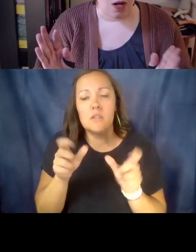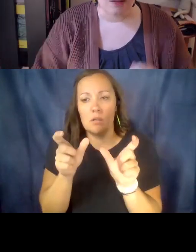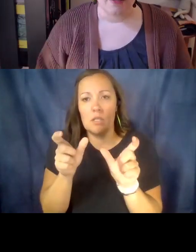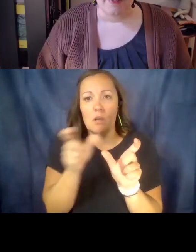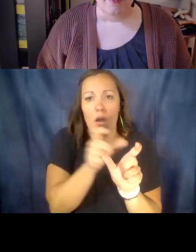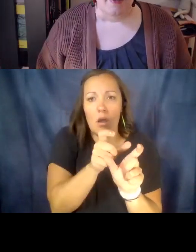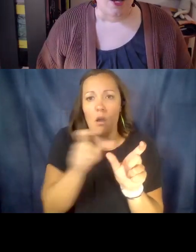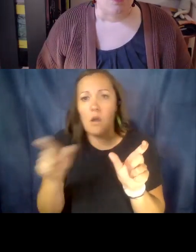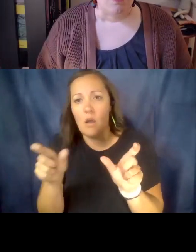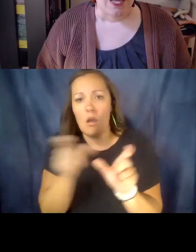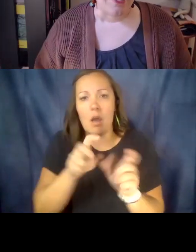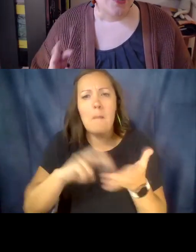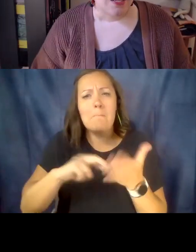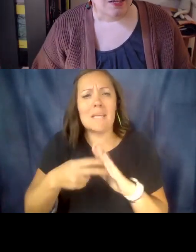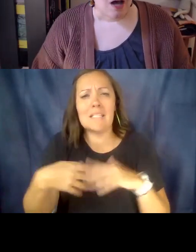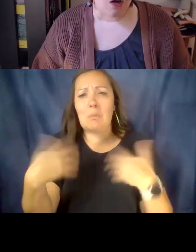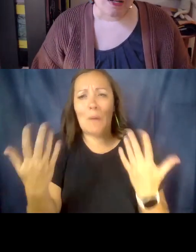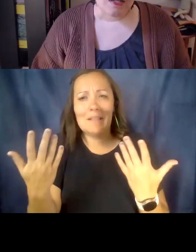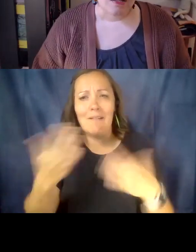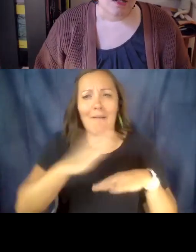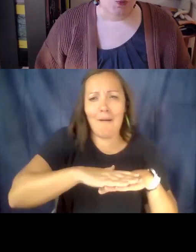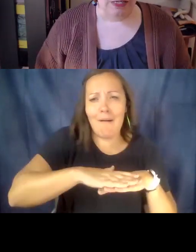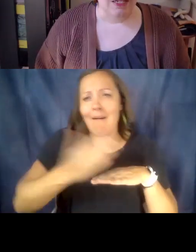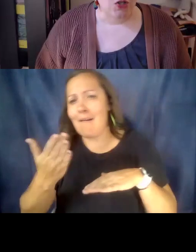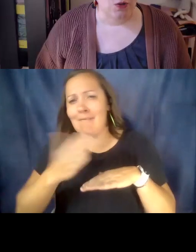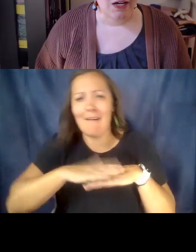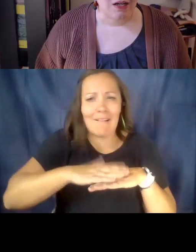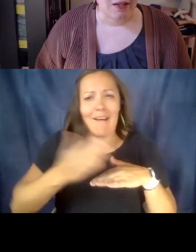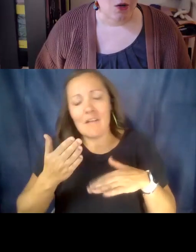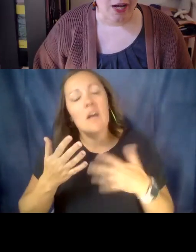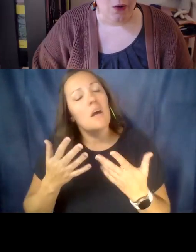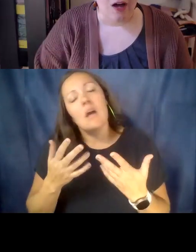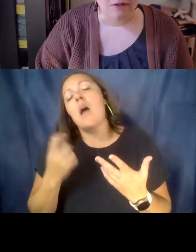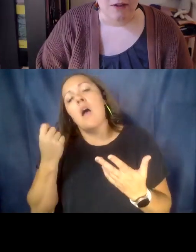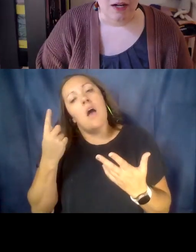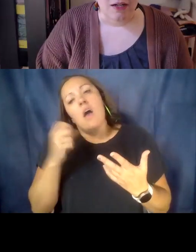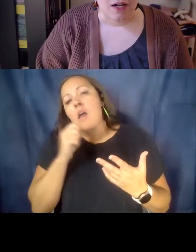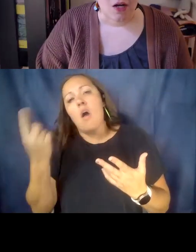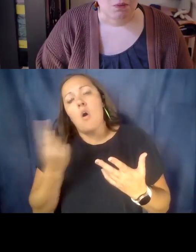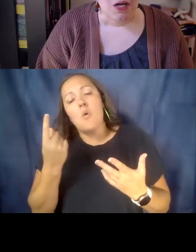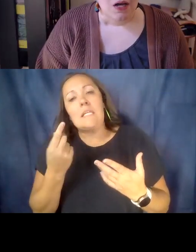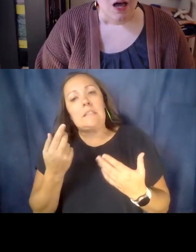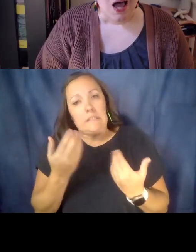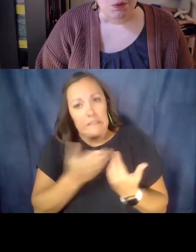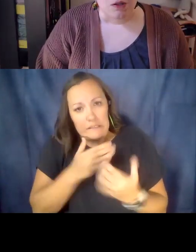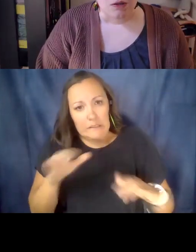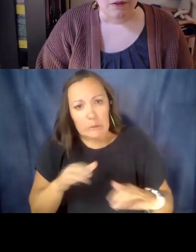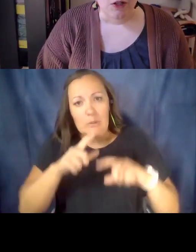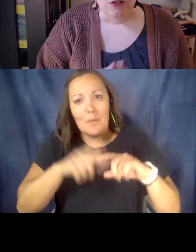what? And I understand if it's not super easy depending on the UI you have, Apple if you are